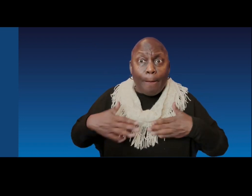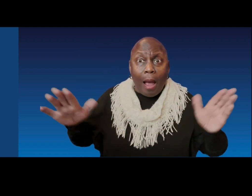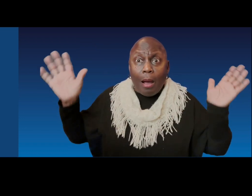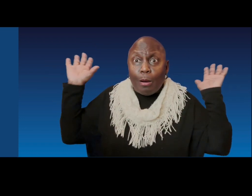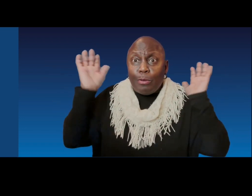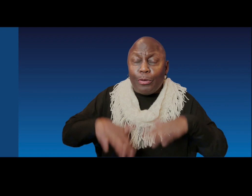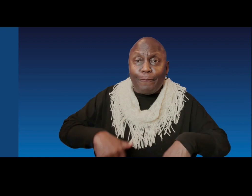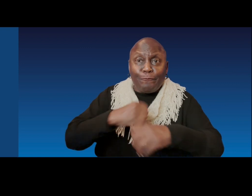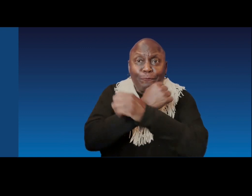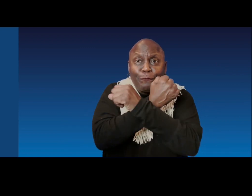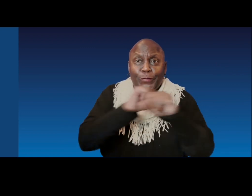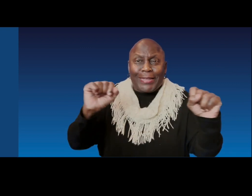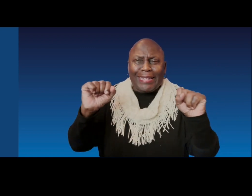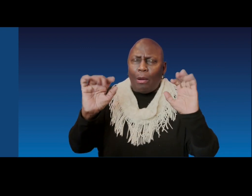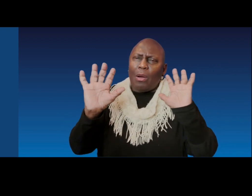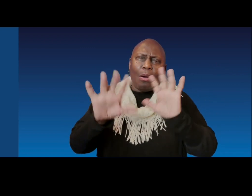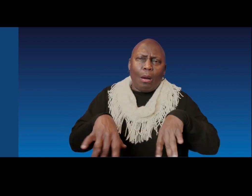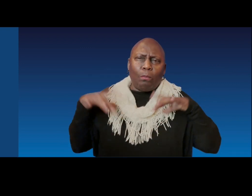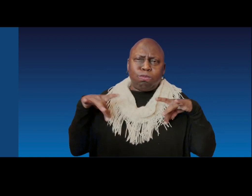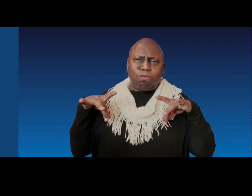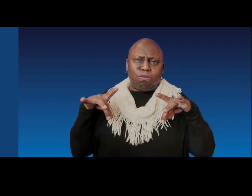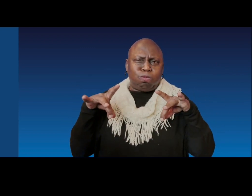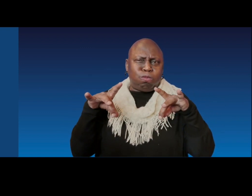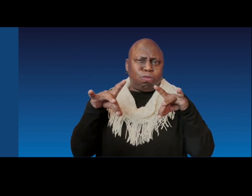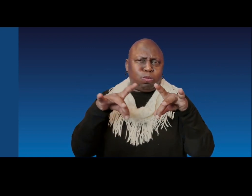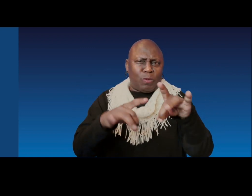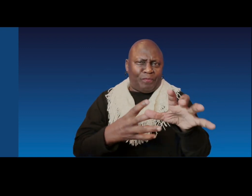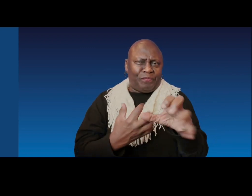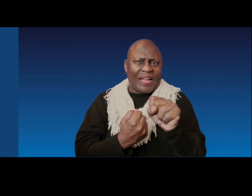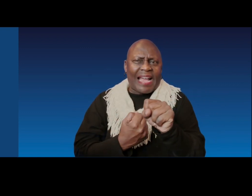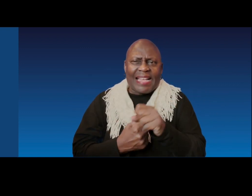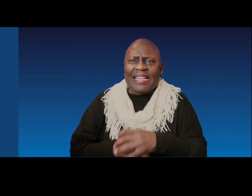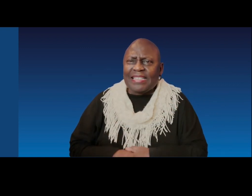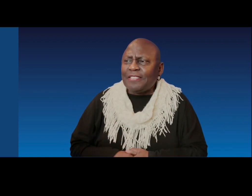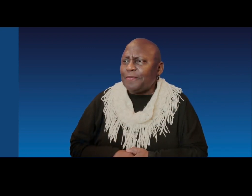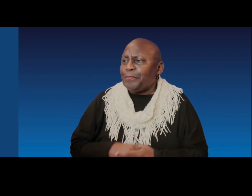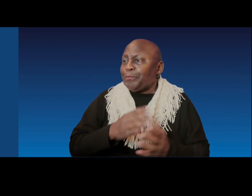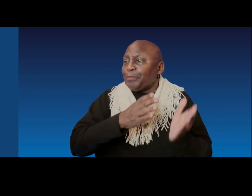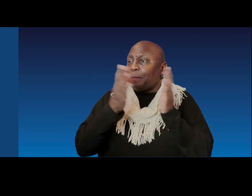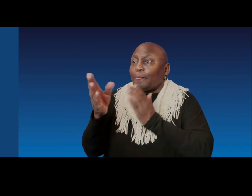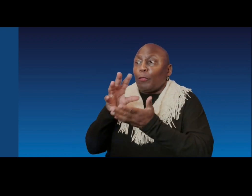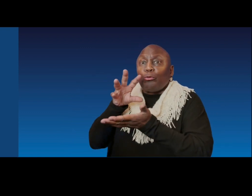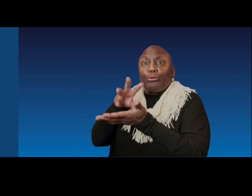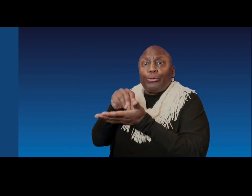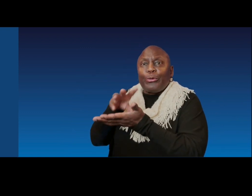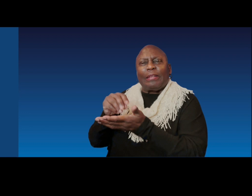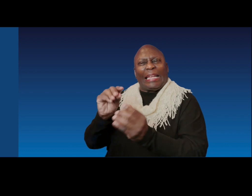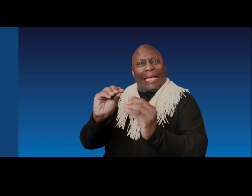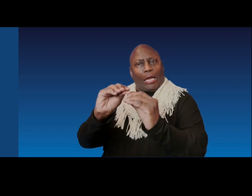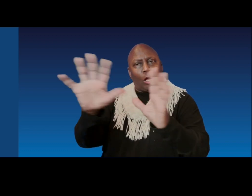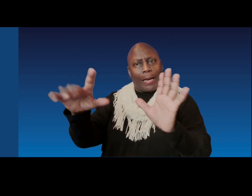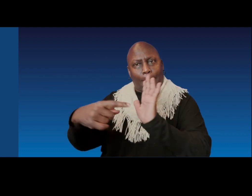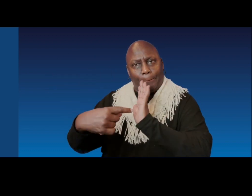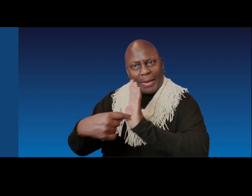learn this for testing and this makes acquisition harder. If you have an attitude where your mind and heart are open